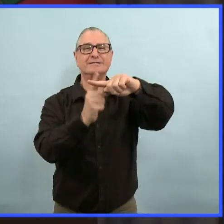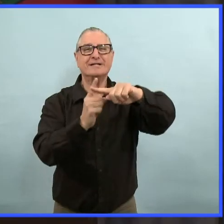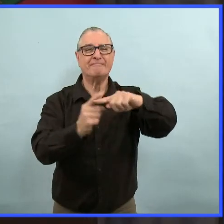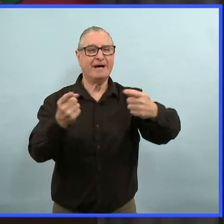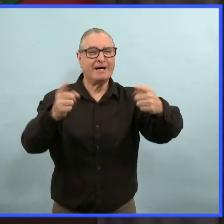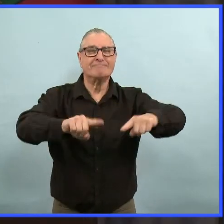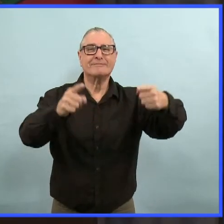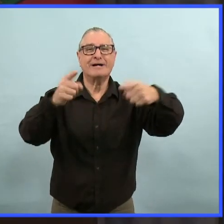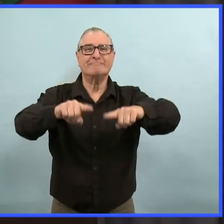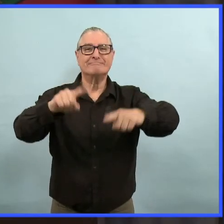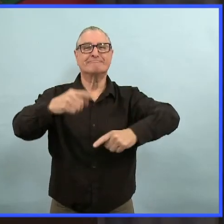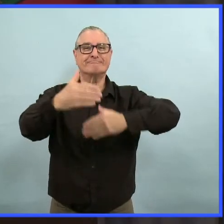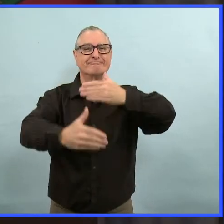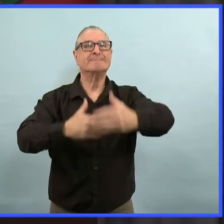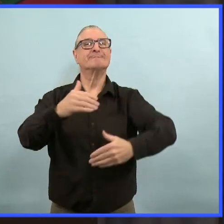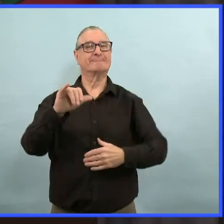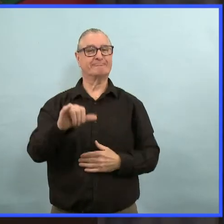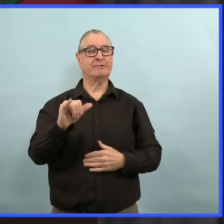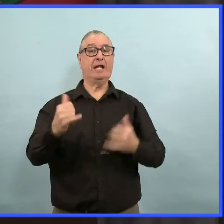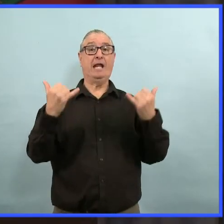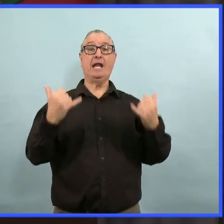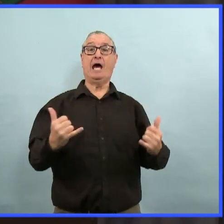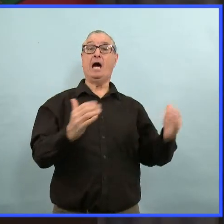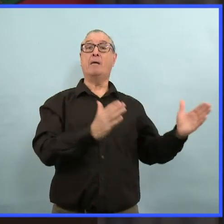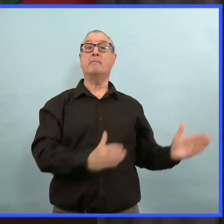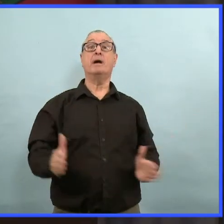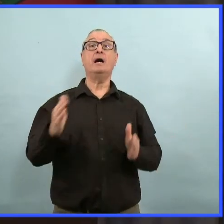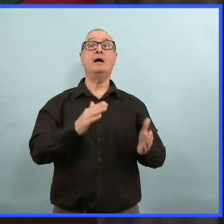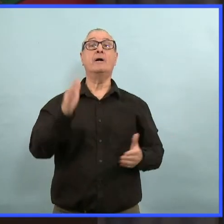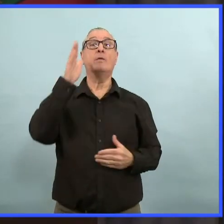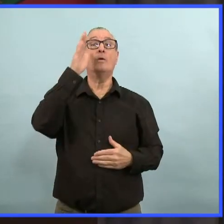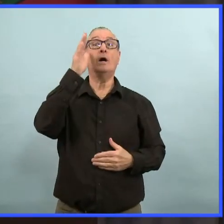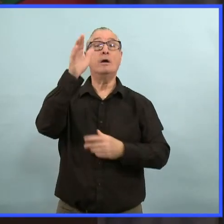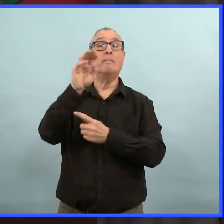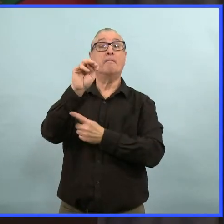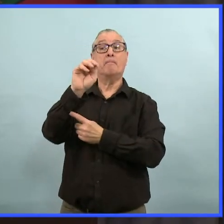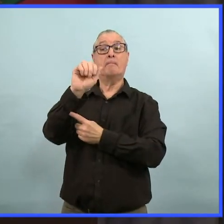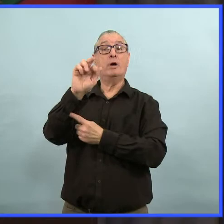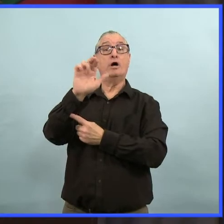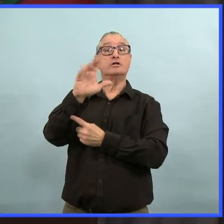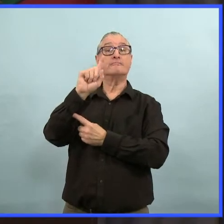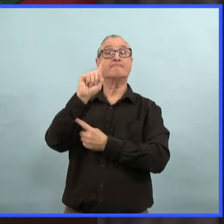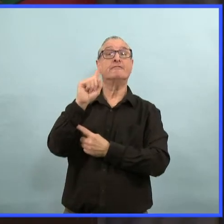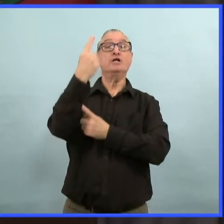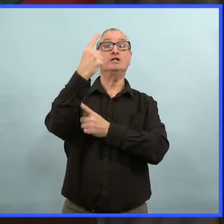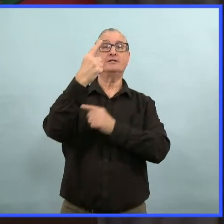on march first the public health orders will no longer require proof of vaccination and